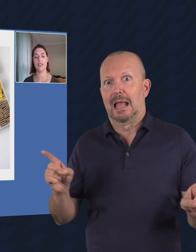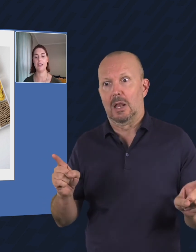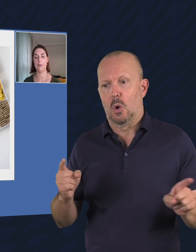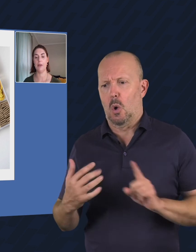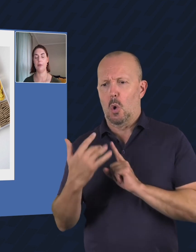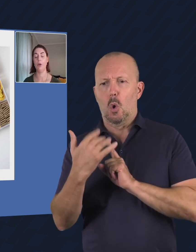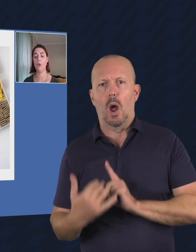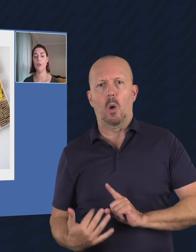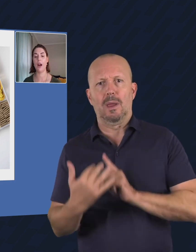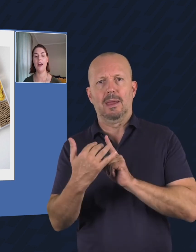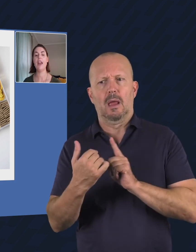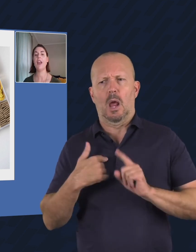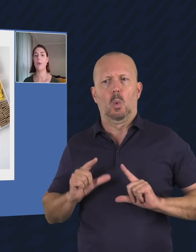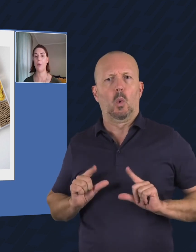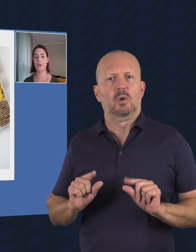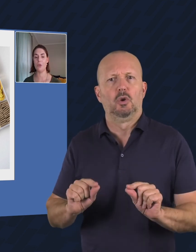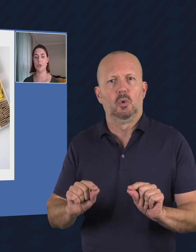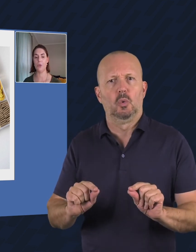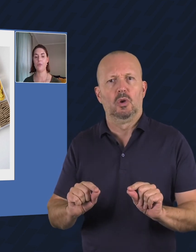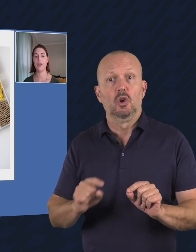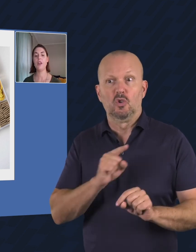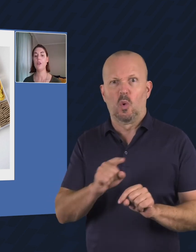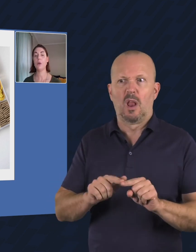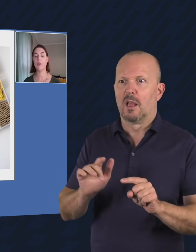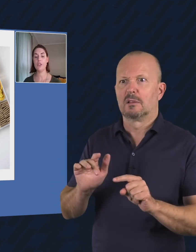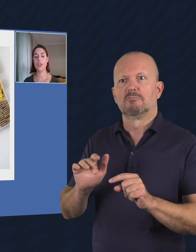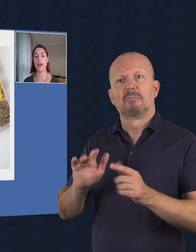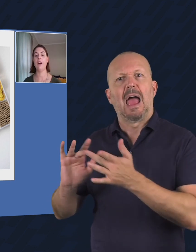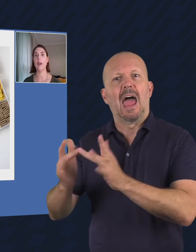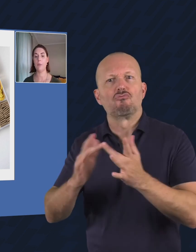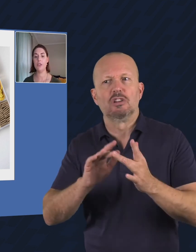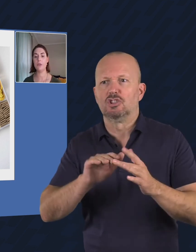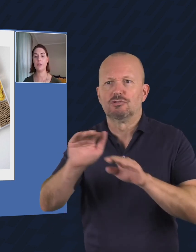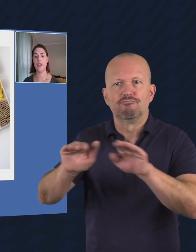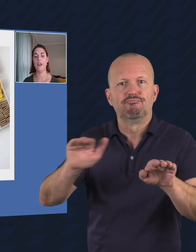to tell people who you are and what you do. You are reaching out and when you do that,